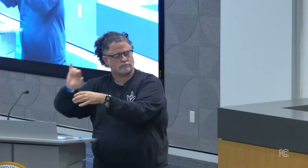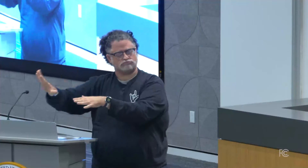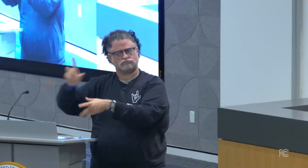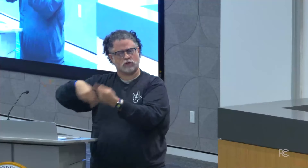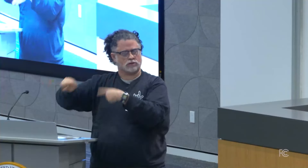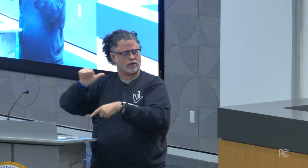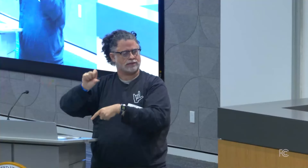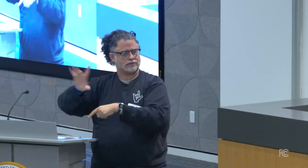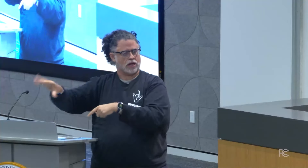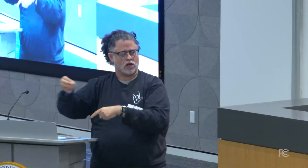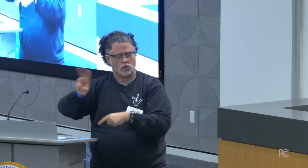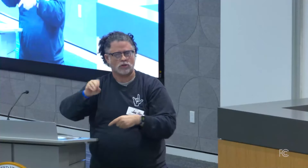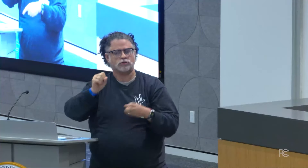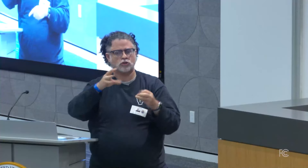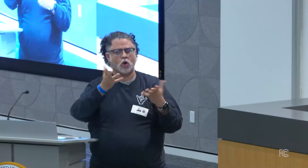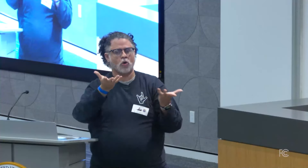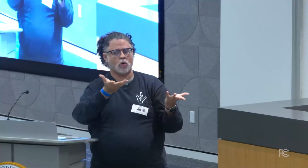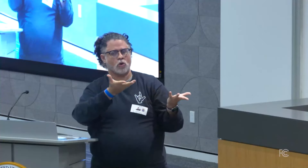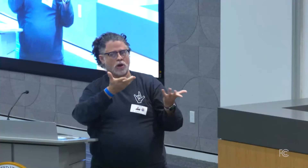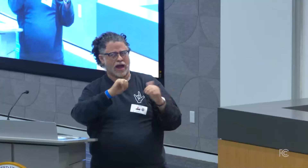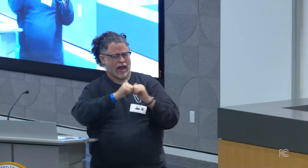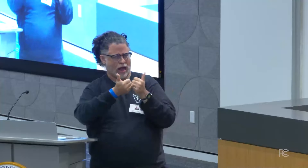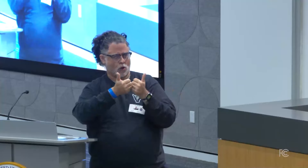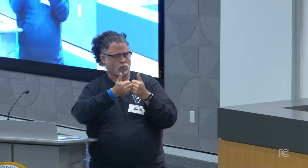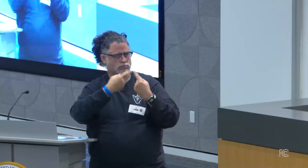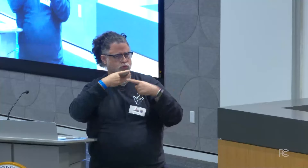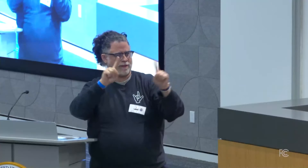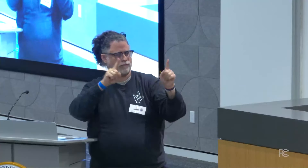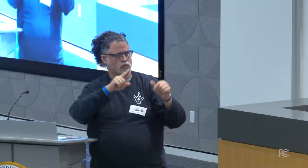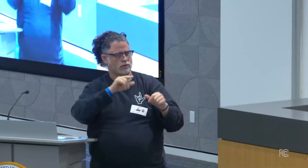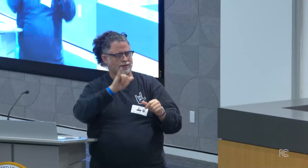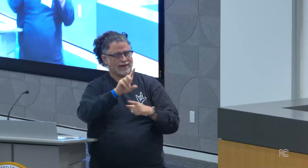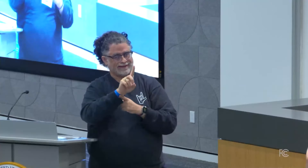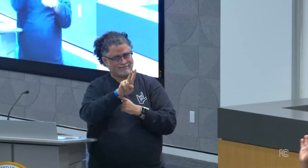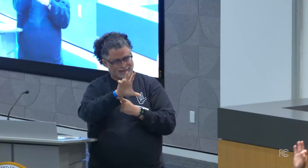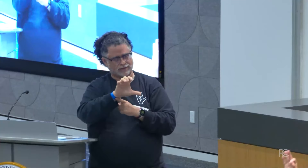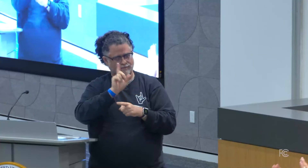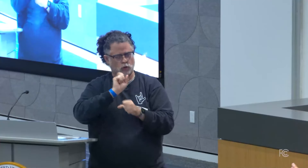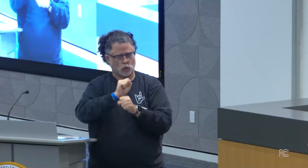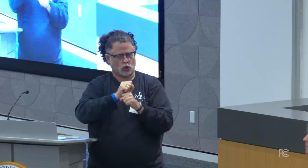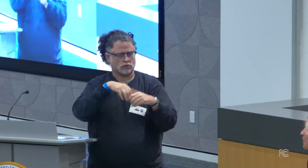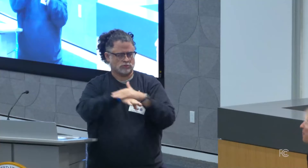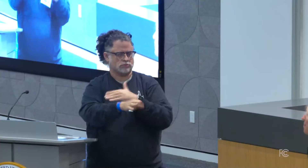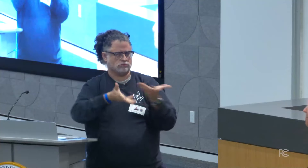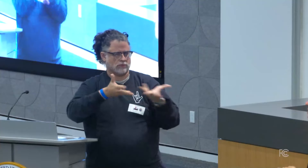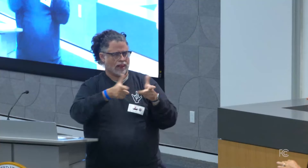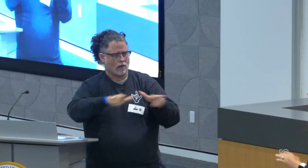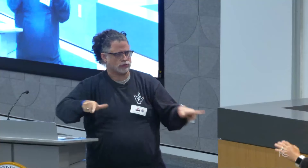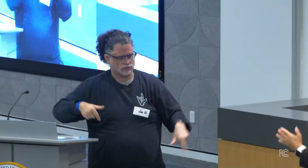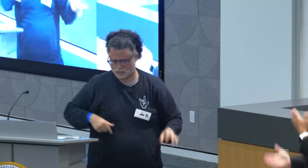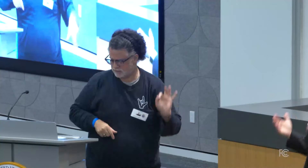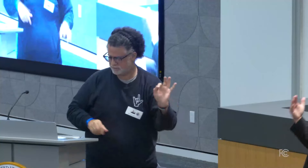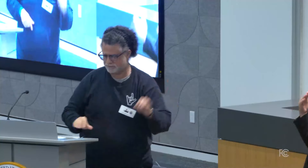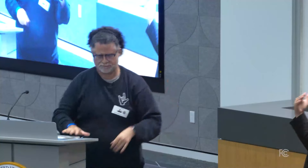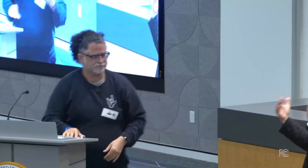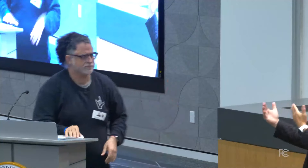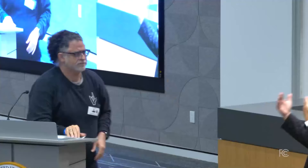THAT A PICTURE IS MORE ICONIC AND MORE EASILY ACCESSIBLE TO PEOPLE OF DIVERSE BACKGROUNDS TO BE ABLE TO UNDERSTAND. BECAUSE THEY MIGHT BE IN